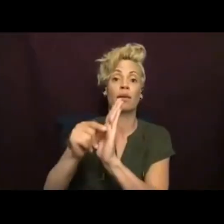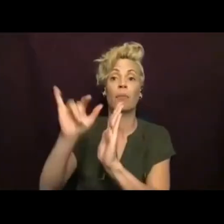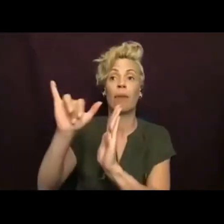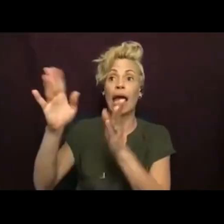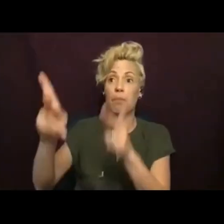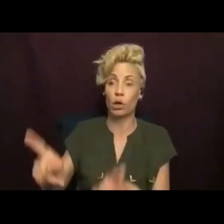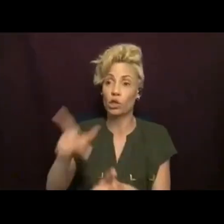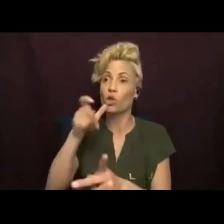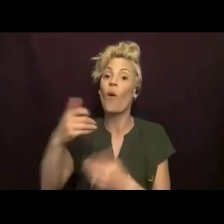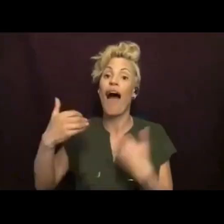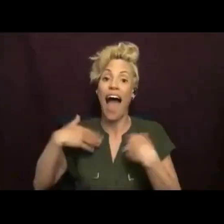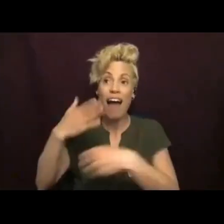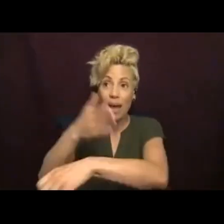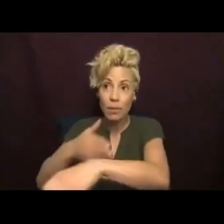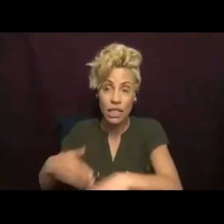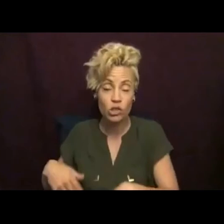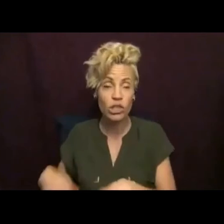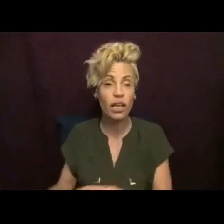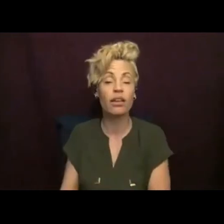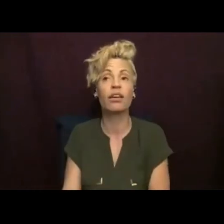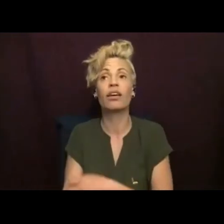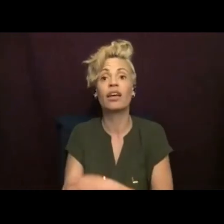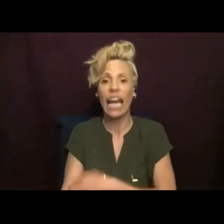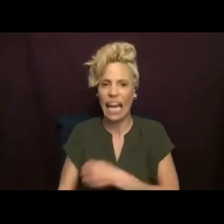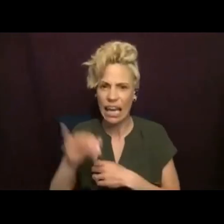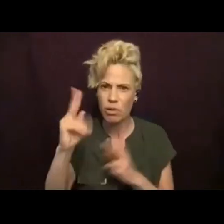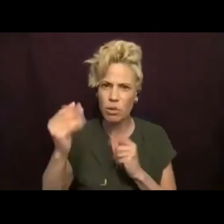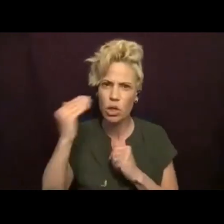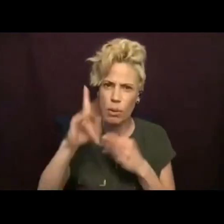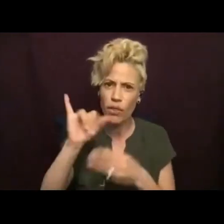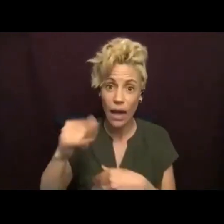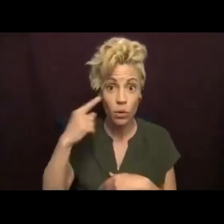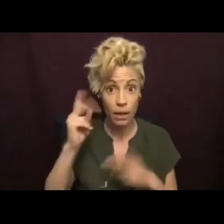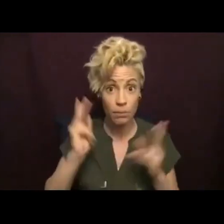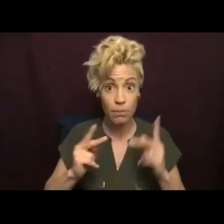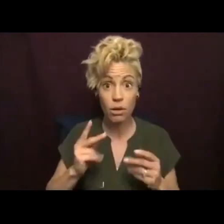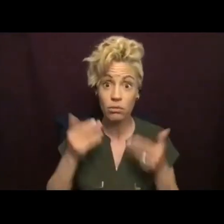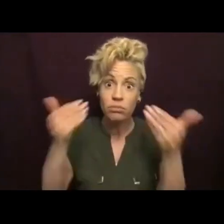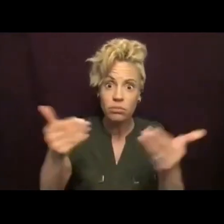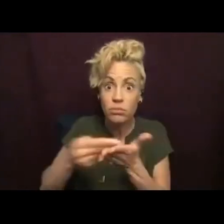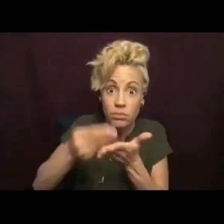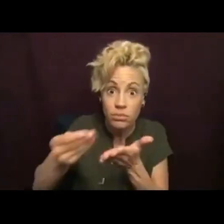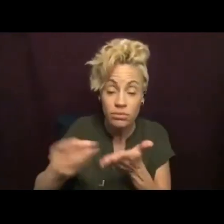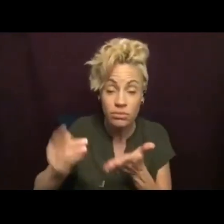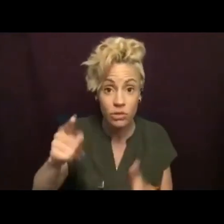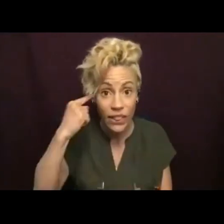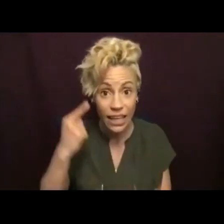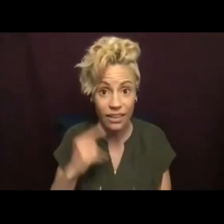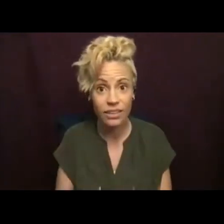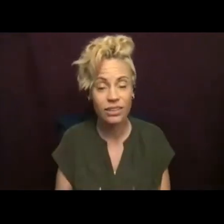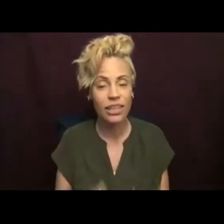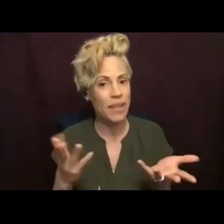wouldn't be highly interested in that book? But that's the problem. You can publish a book,